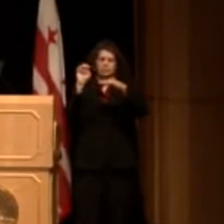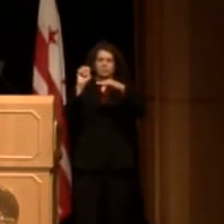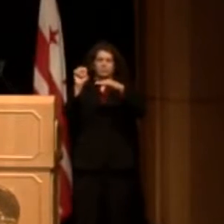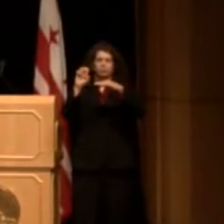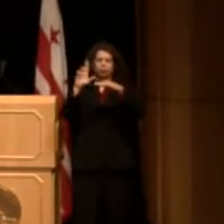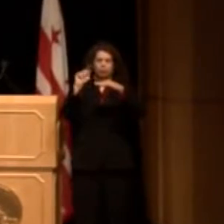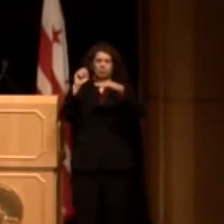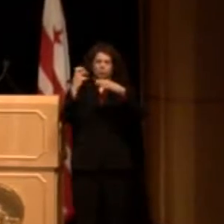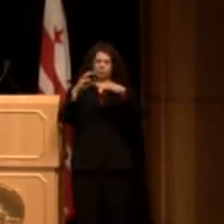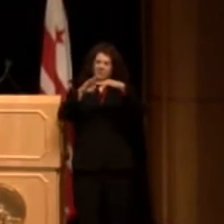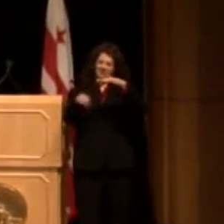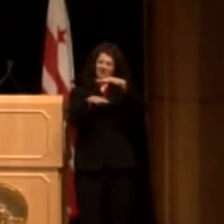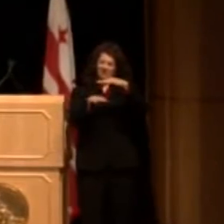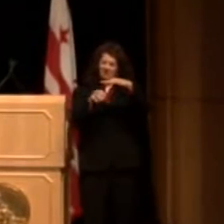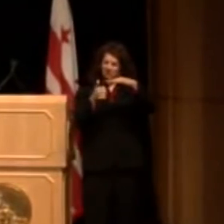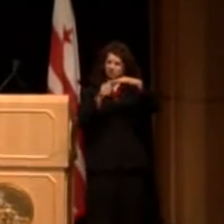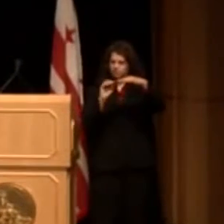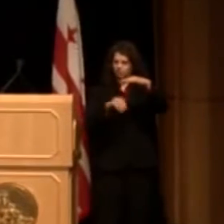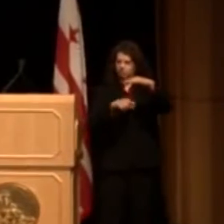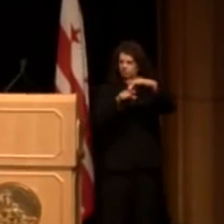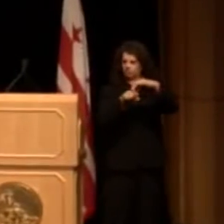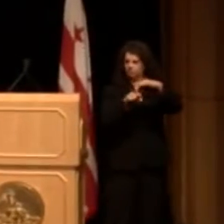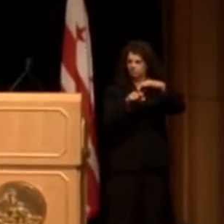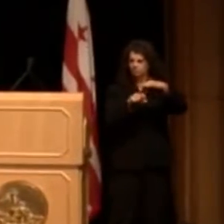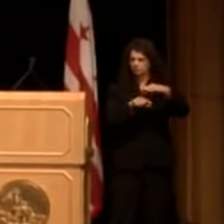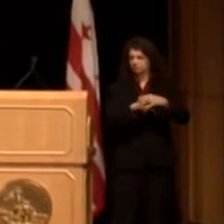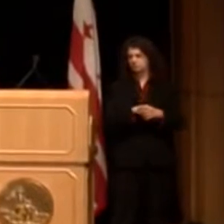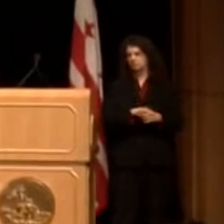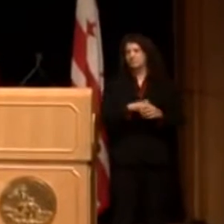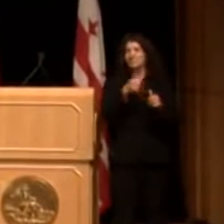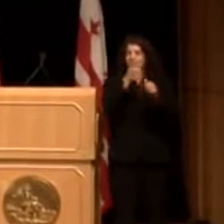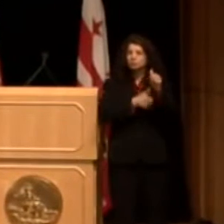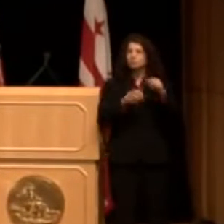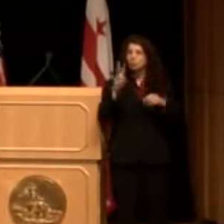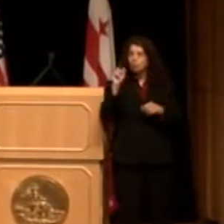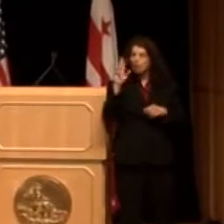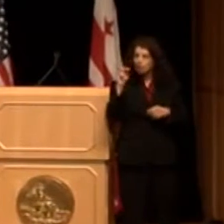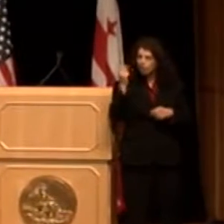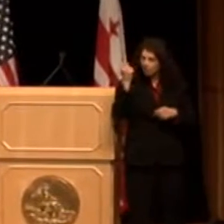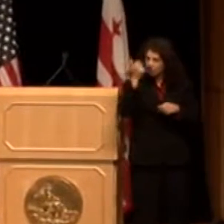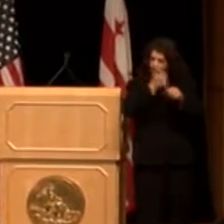DISTRICT OF COLUMBIA. BUT IN ADDITION TO THAT, WE ALSO WANT TO MAKE SURE THAT WE ARE GETTING UNEMPLOYMENT UNDERNEATH